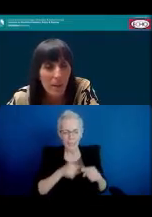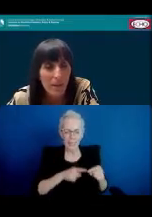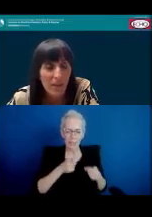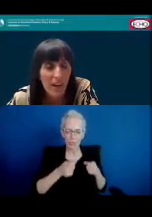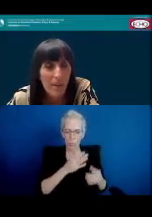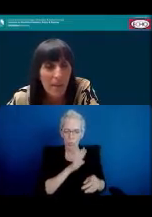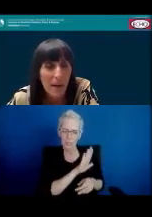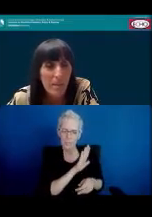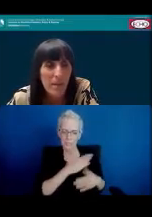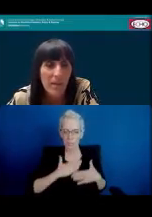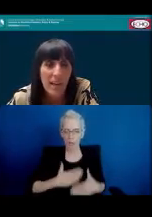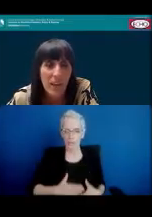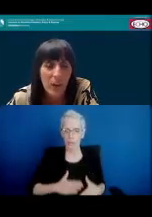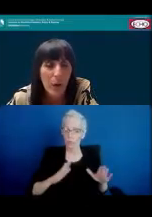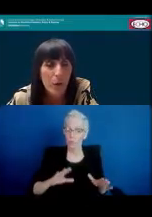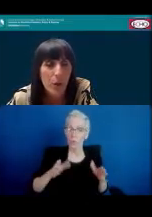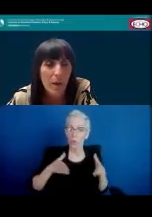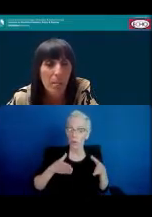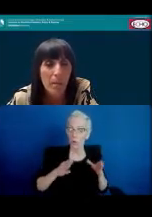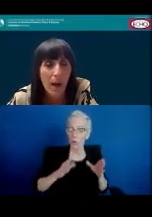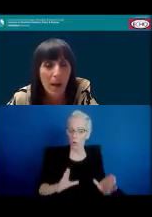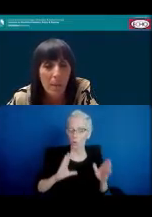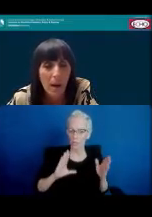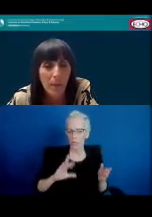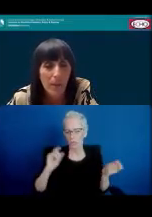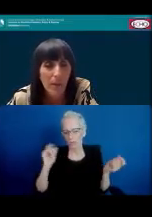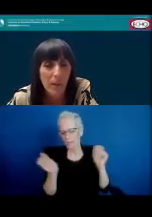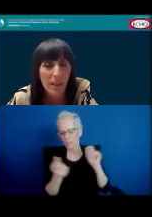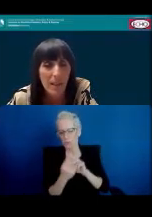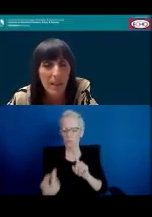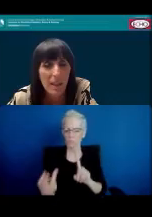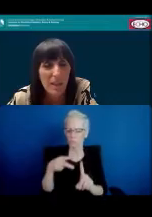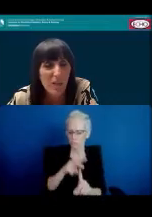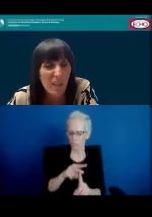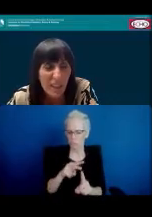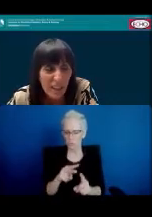reframe that and provide a coaching opportunity is really